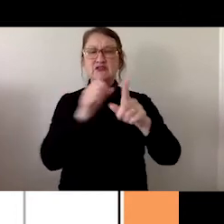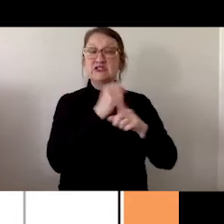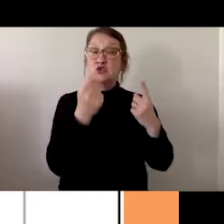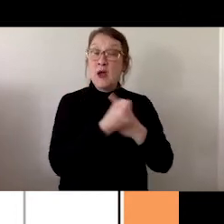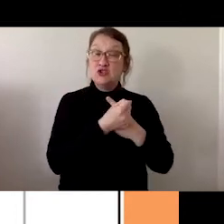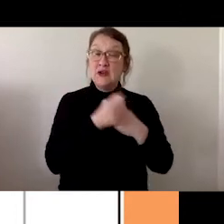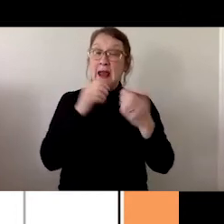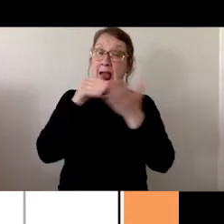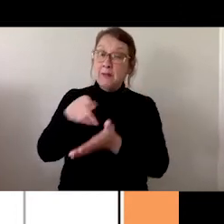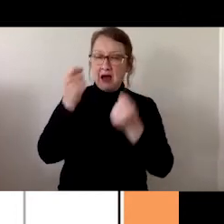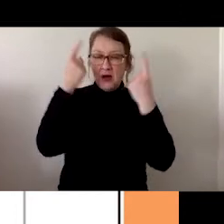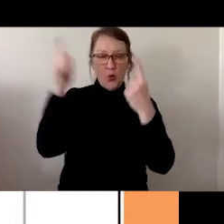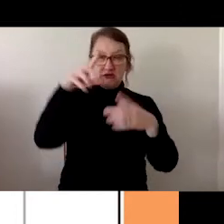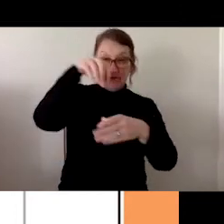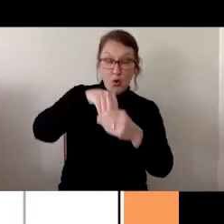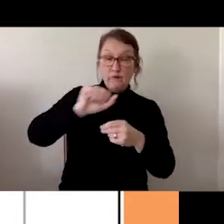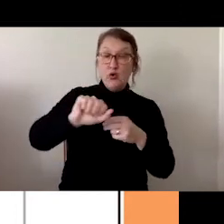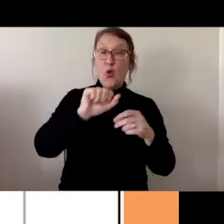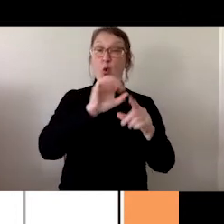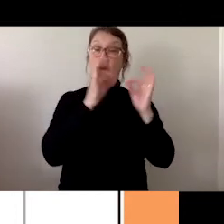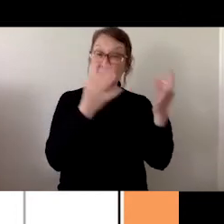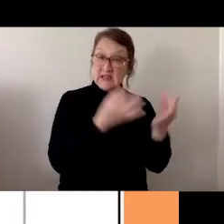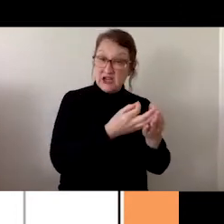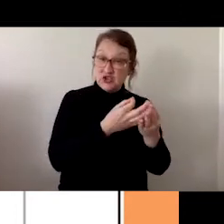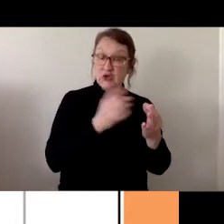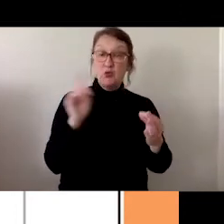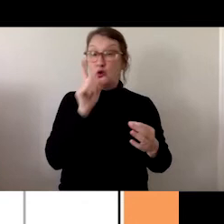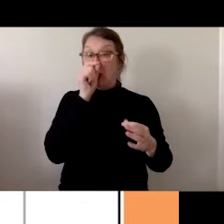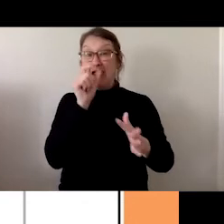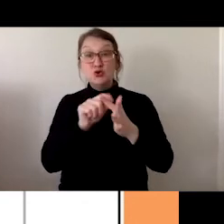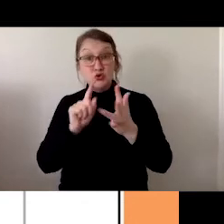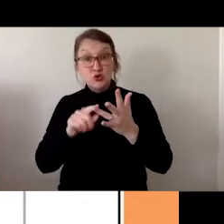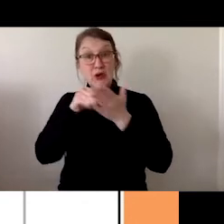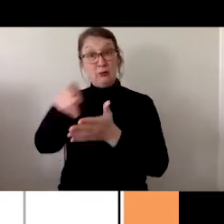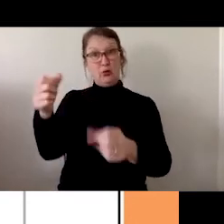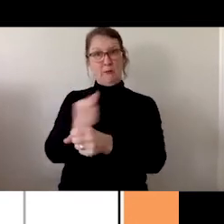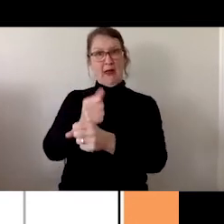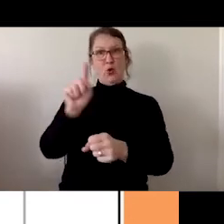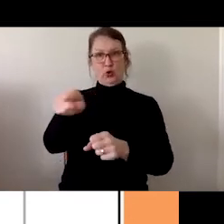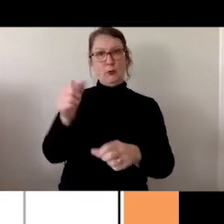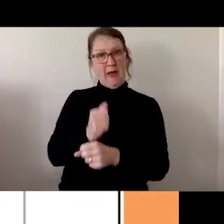organisation, what you do with it to produce the things that you produce in your case, arts and cultural experiences.